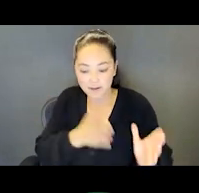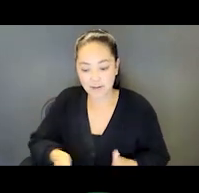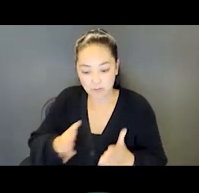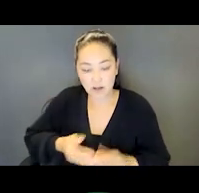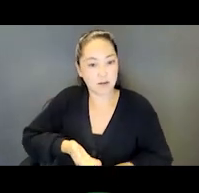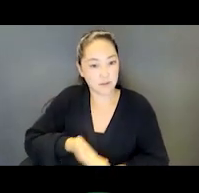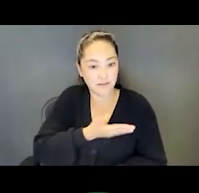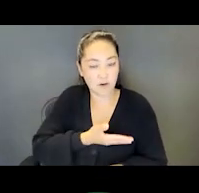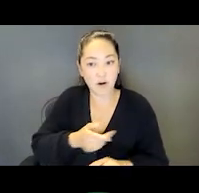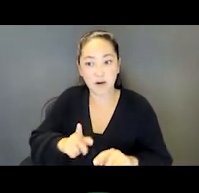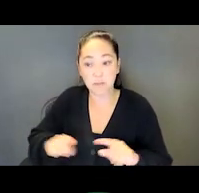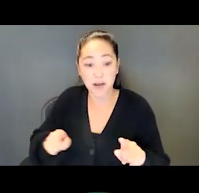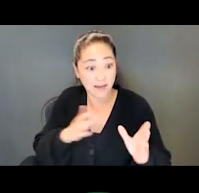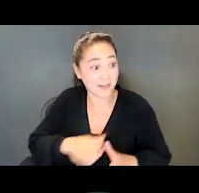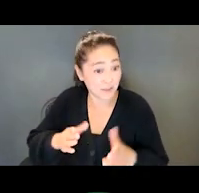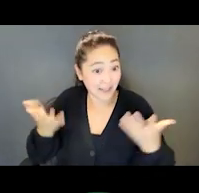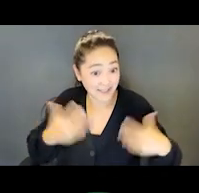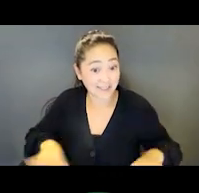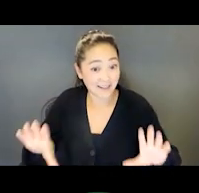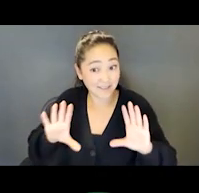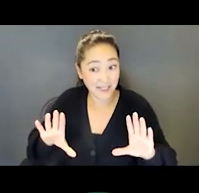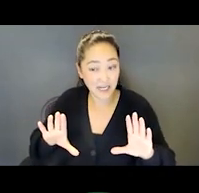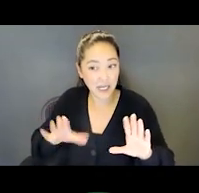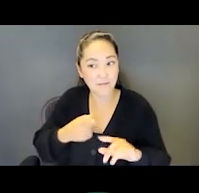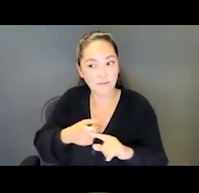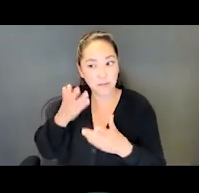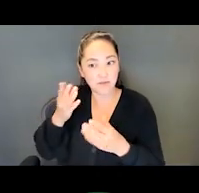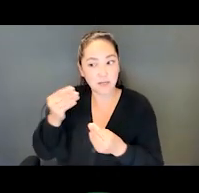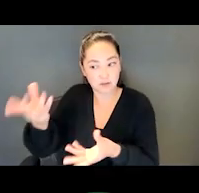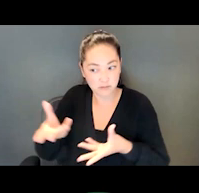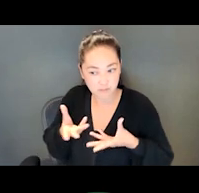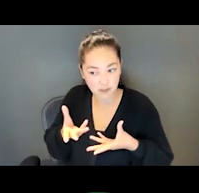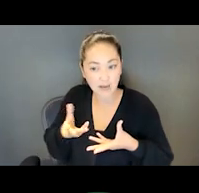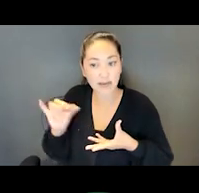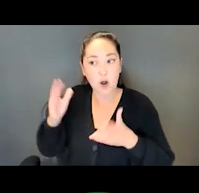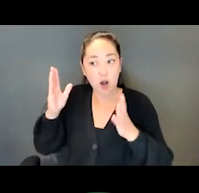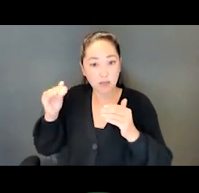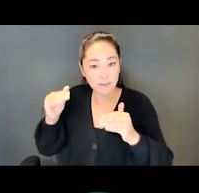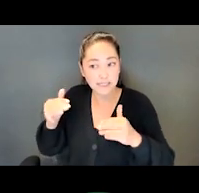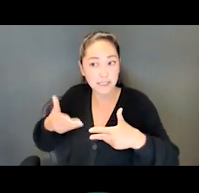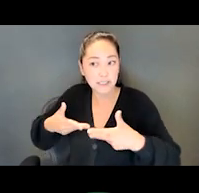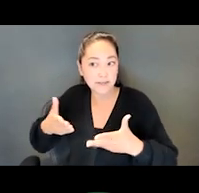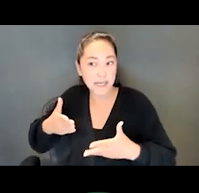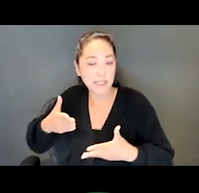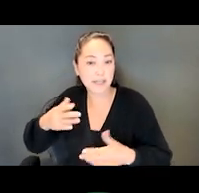Then we have a lack of safety. And, and so these are, this duality needs to be considered